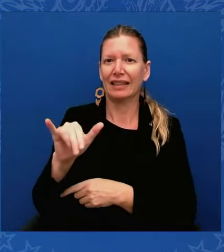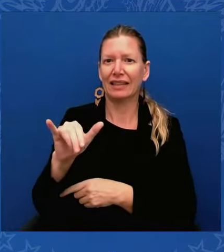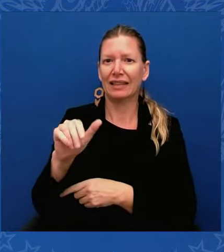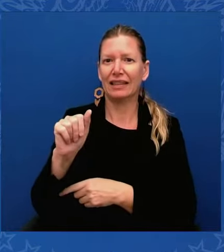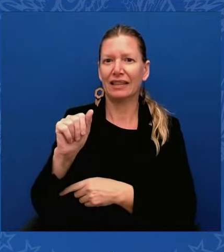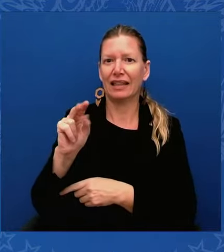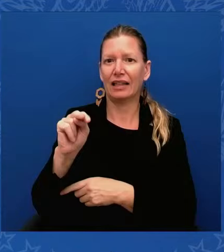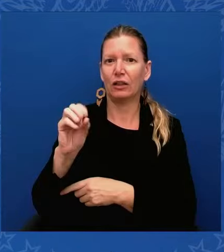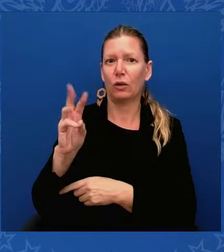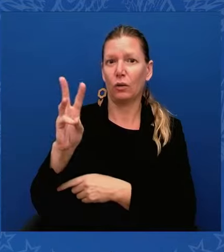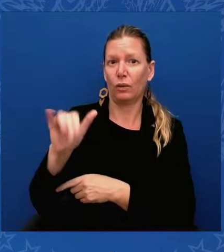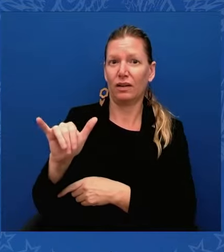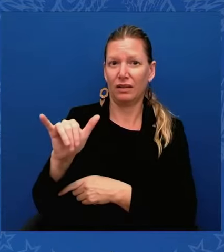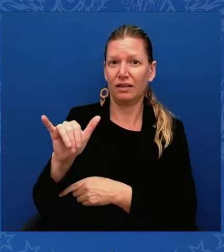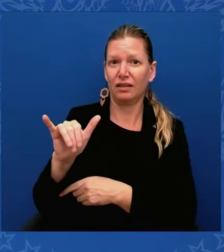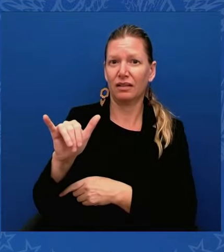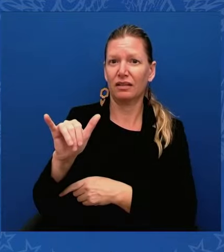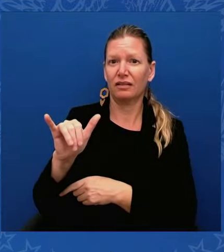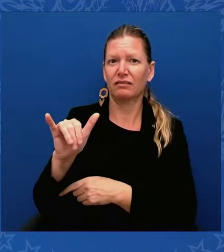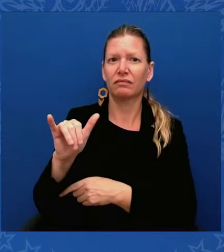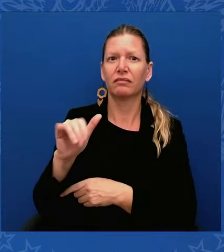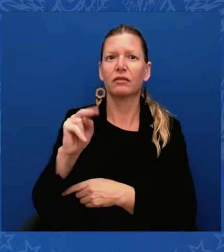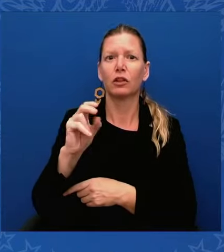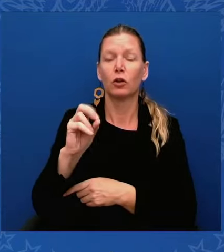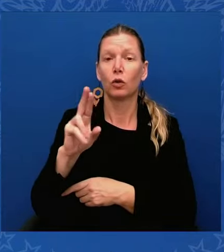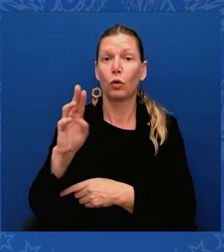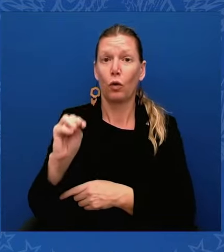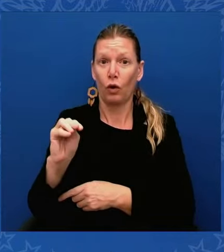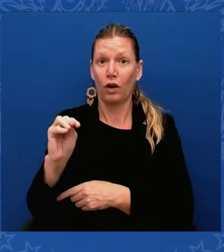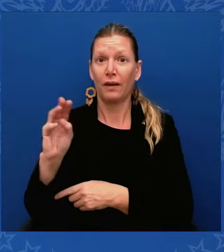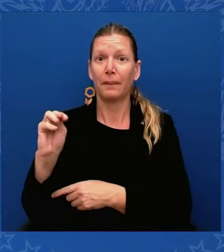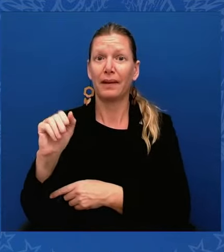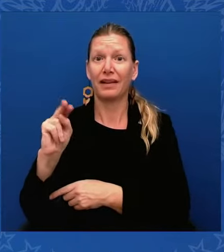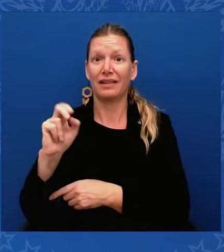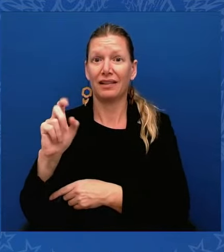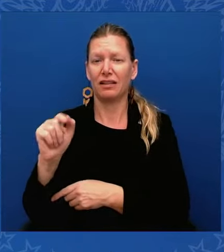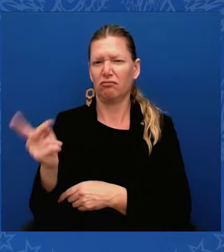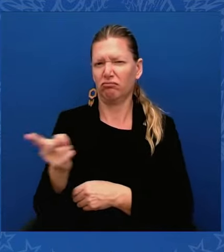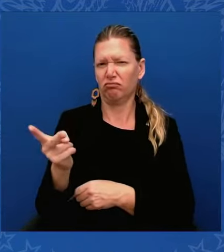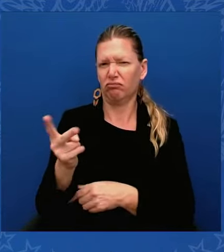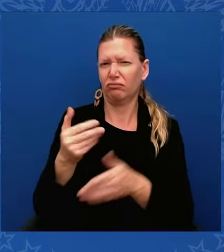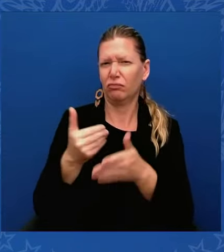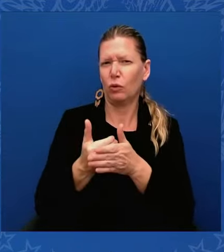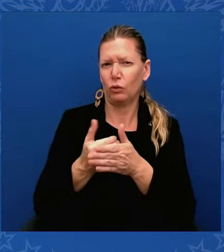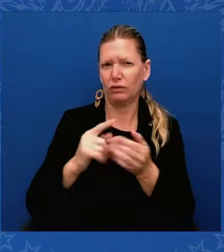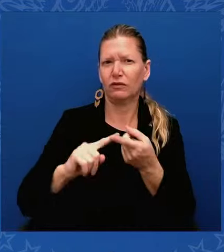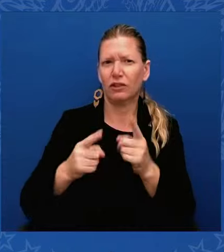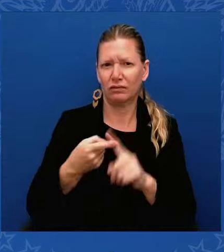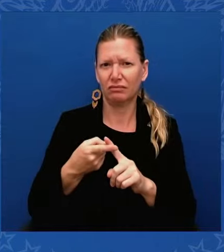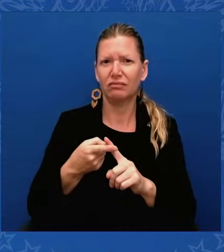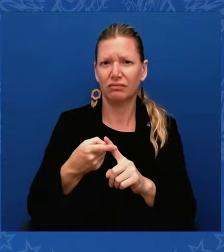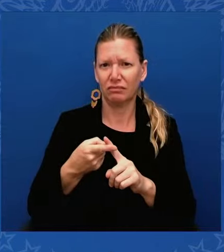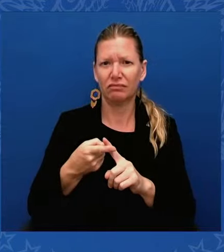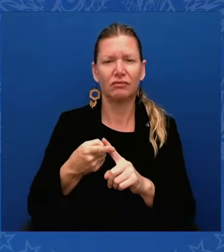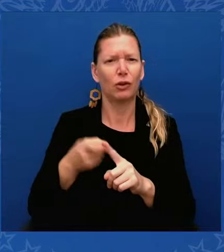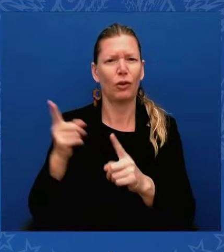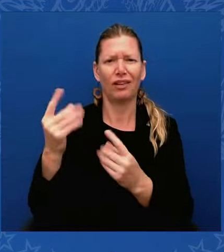so I got trained early on. Thank you, leaders of House Democratic Caucus and Leader Jeffries, you're here somewhere, I'm told.